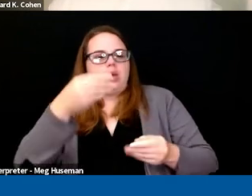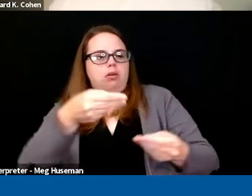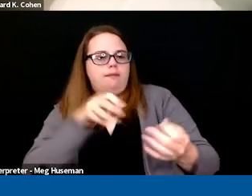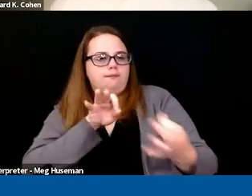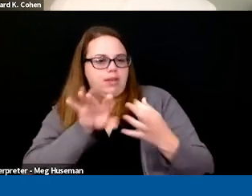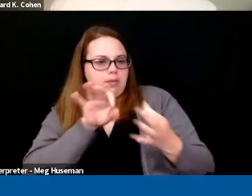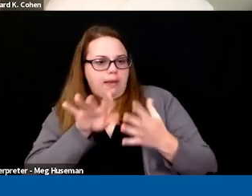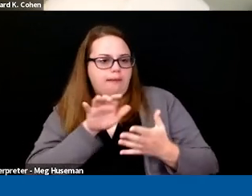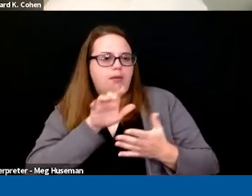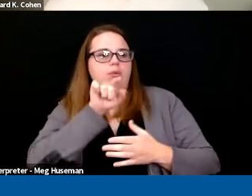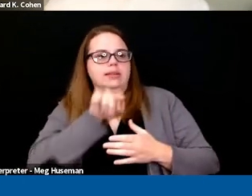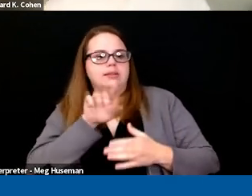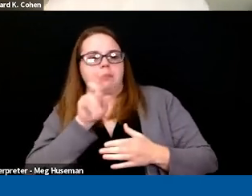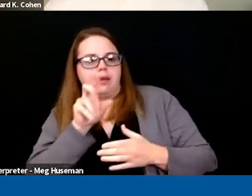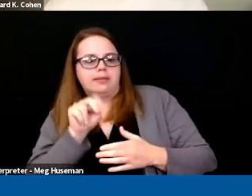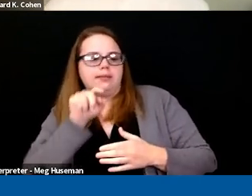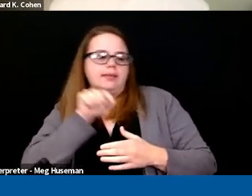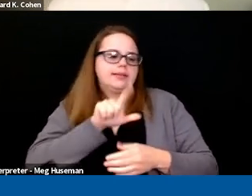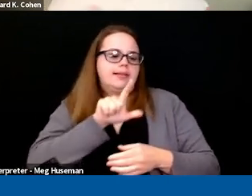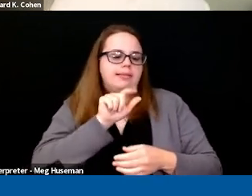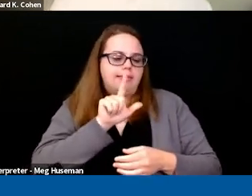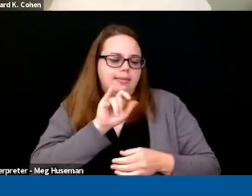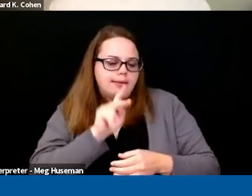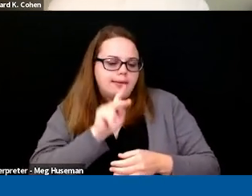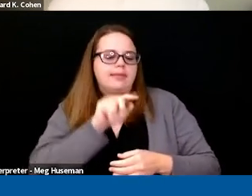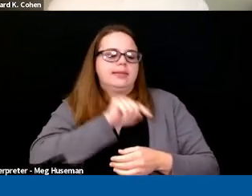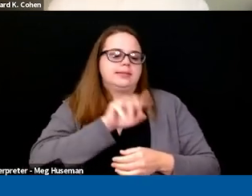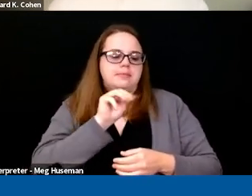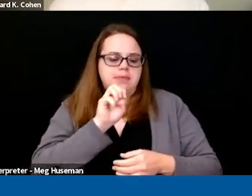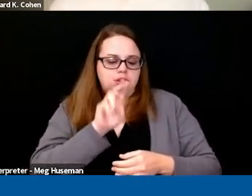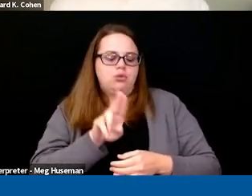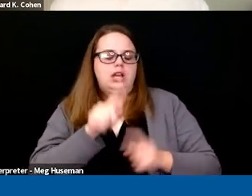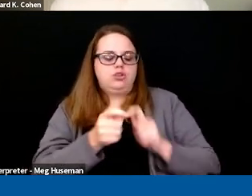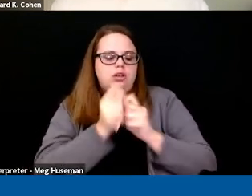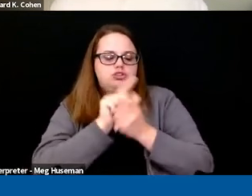you know, this is a button, this is a link, this is a menu. And you could translate that into the implementation.